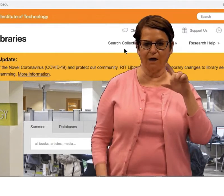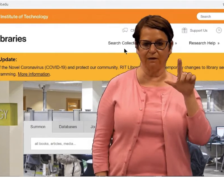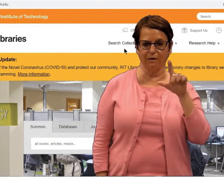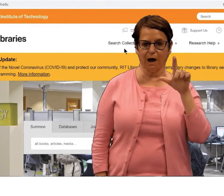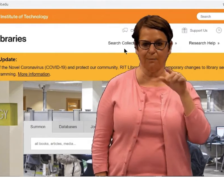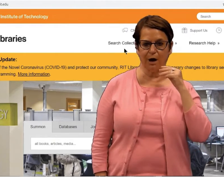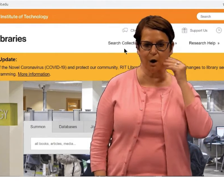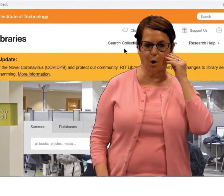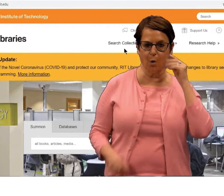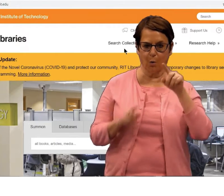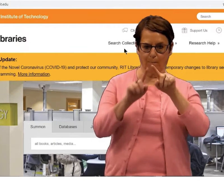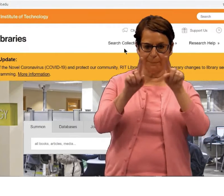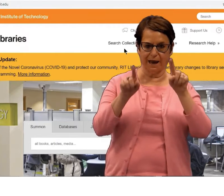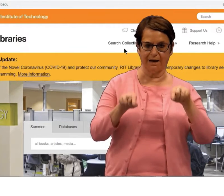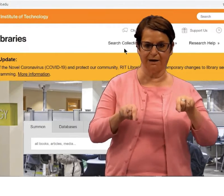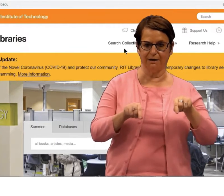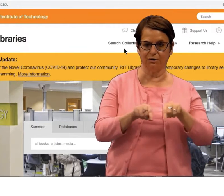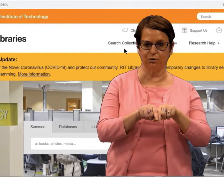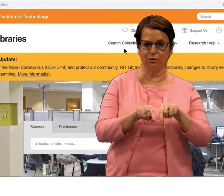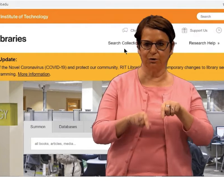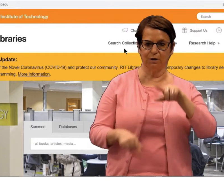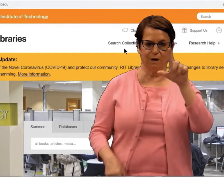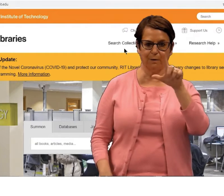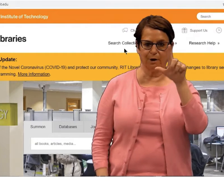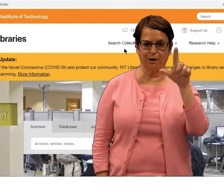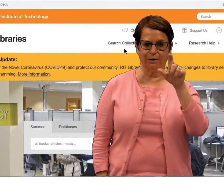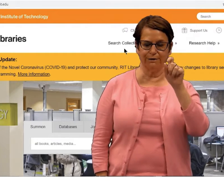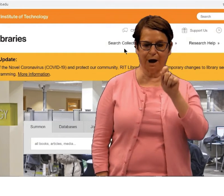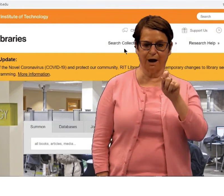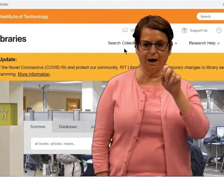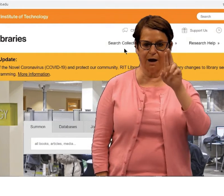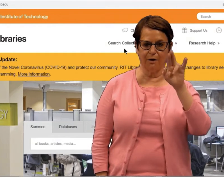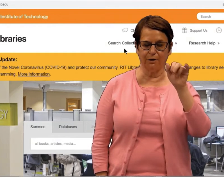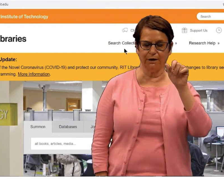Notice we are now on the library home page, library.rit.edu.